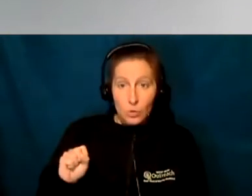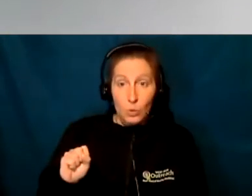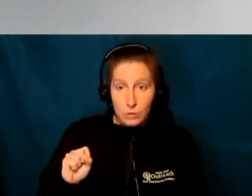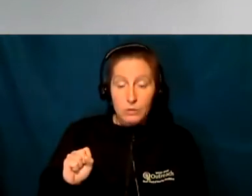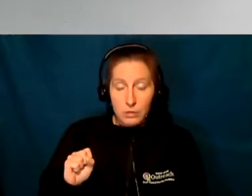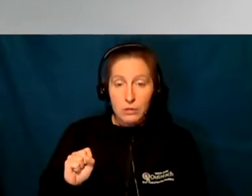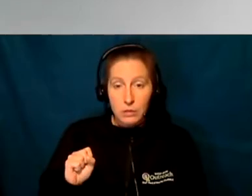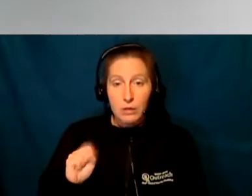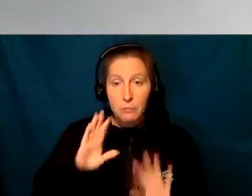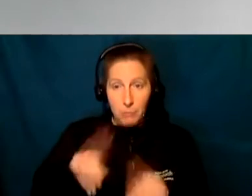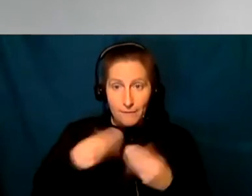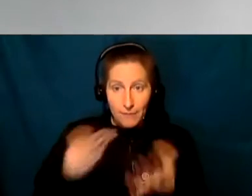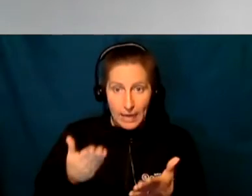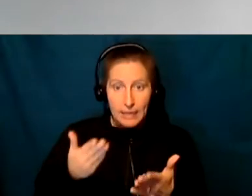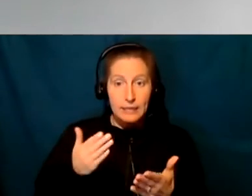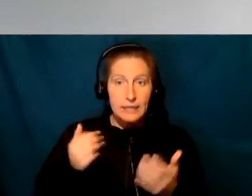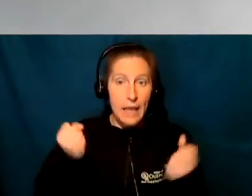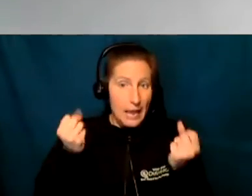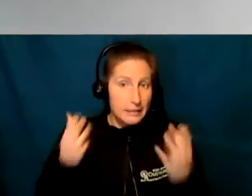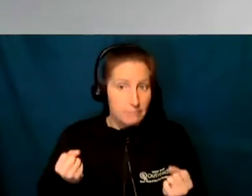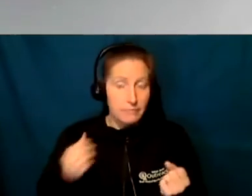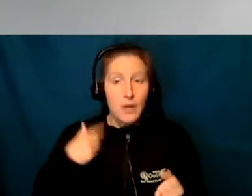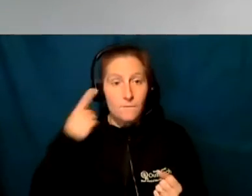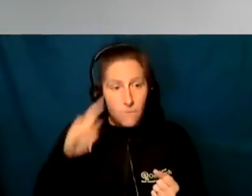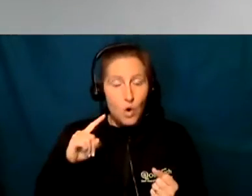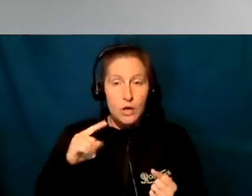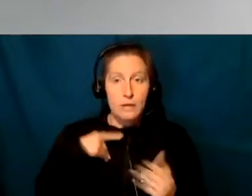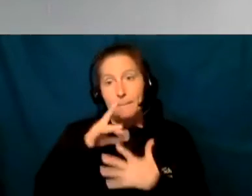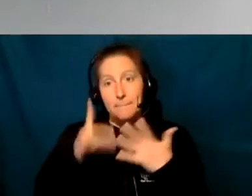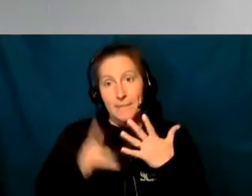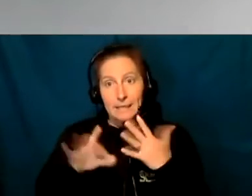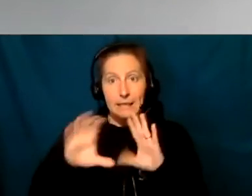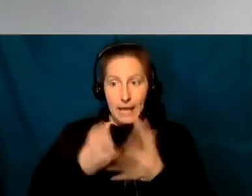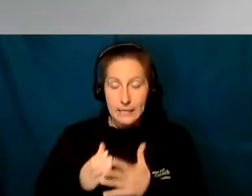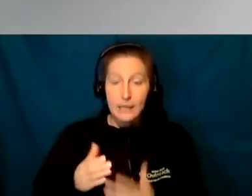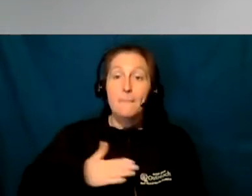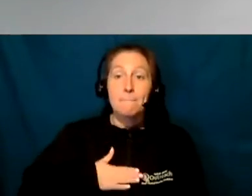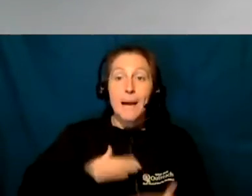a class, you could take an elective, and my neighbor just so happened to be the teacher.